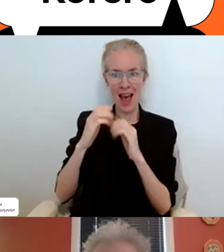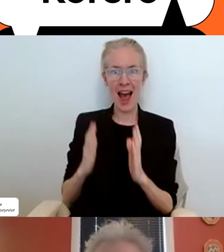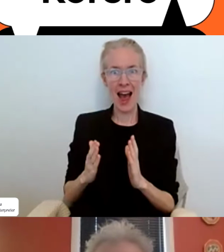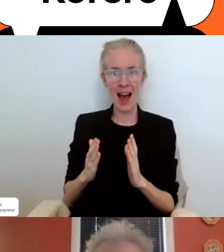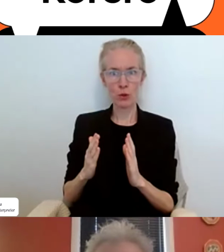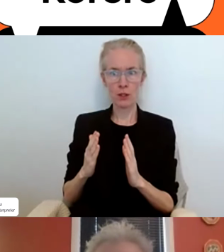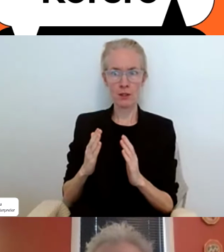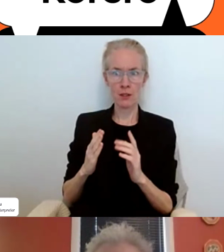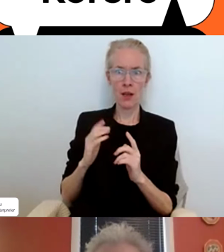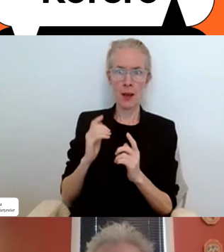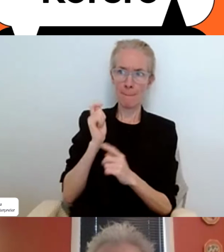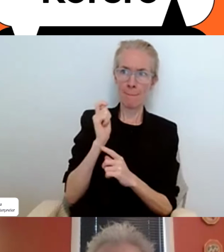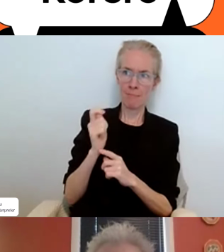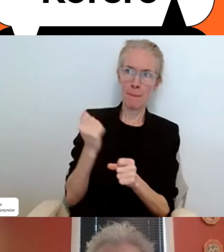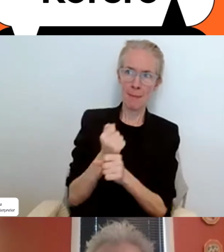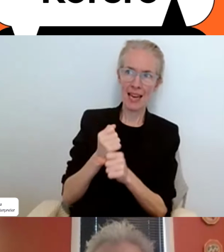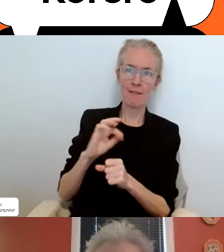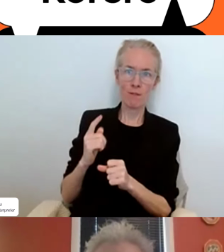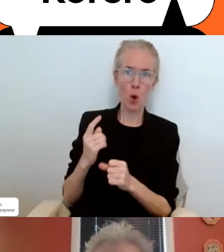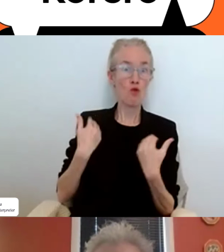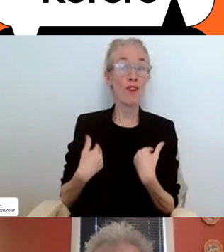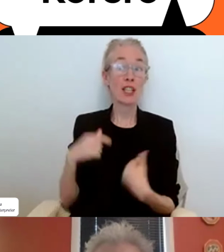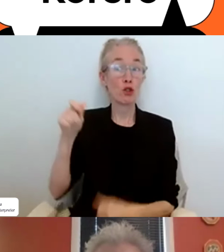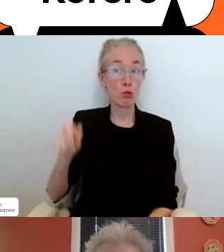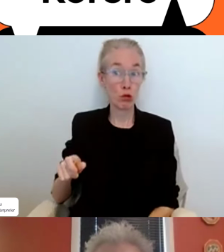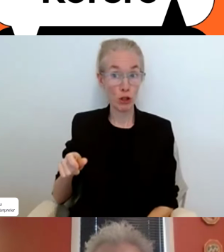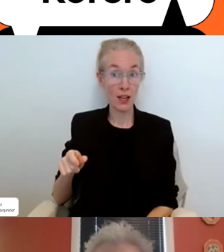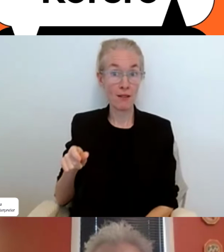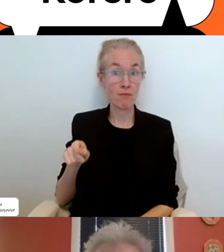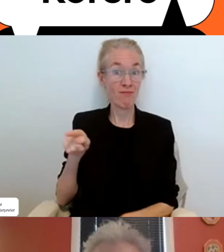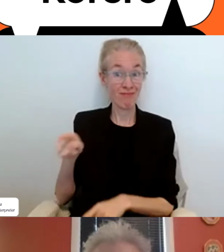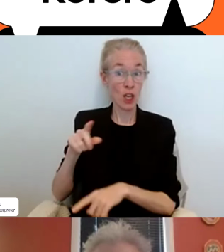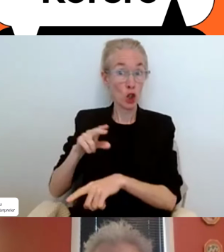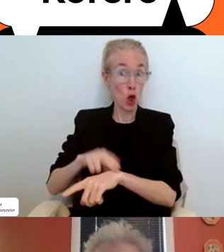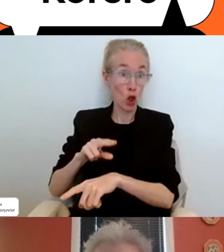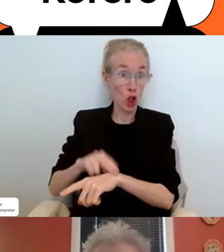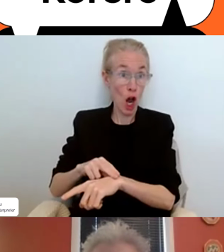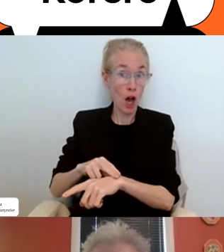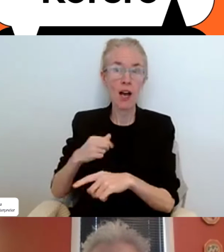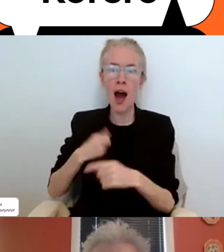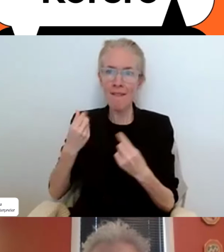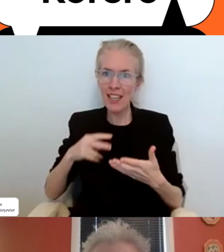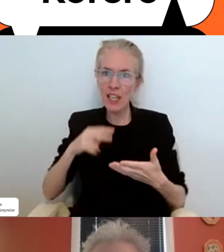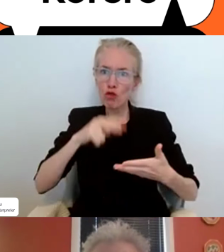on as well. But he was a doctor and I've read the plans, the other